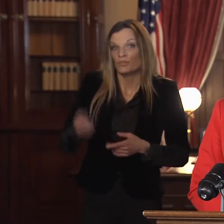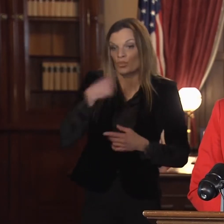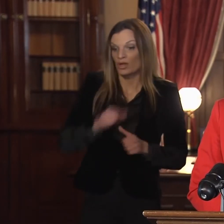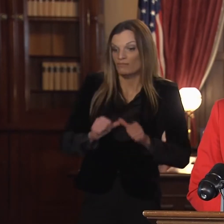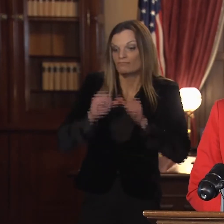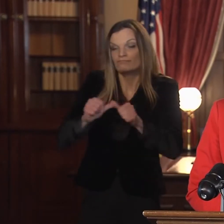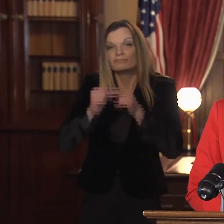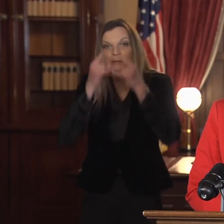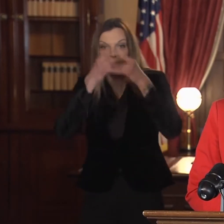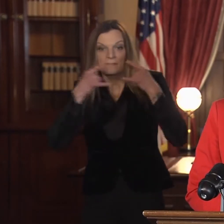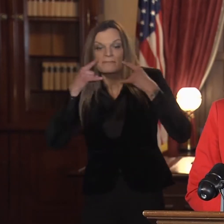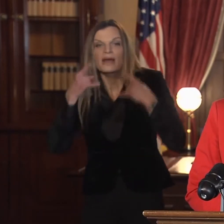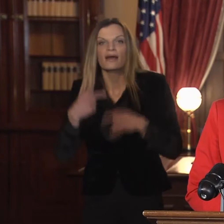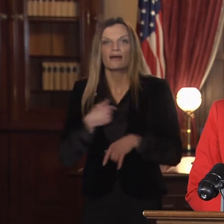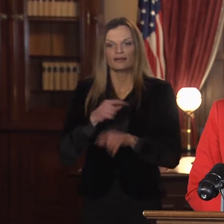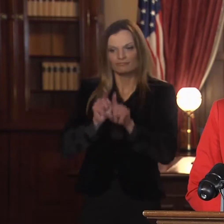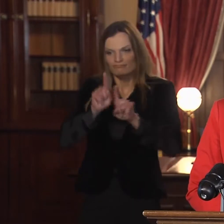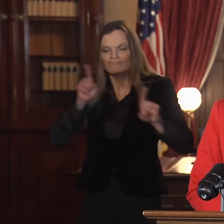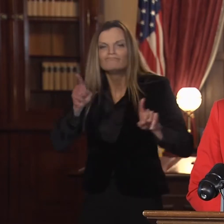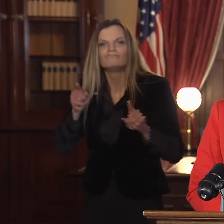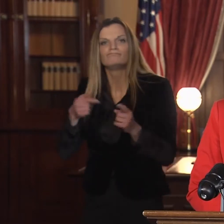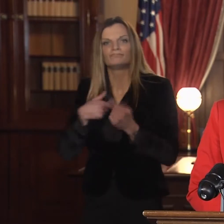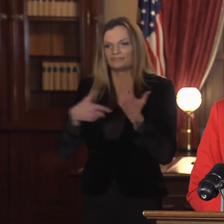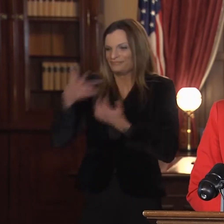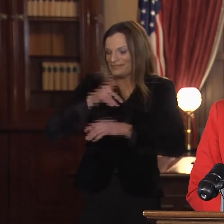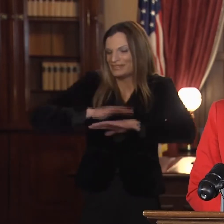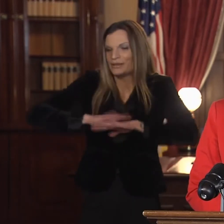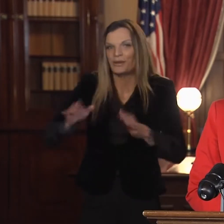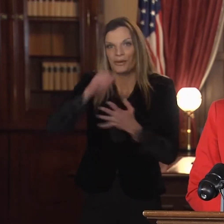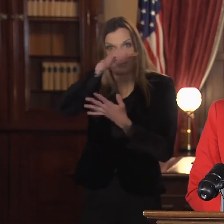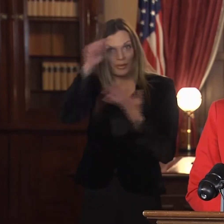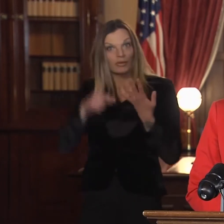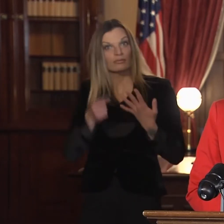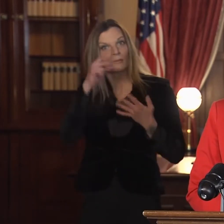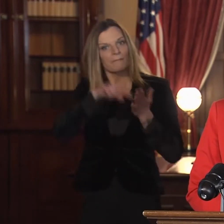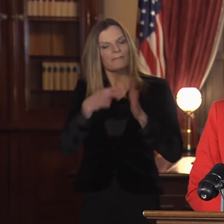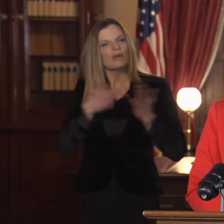AND YOUR HROD ONESALITY RISK. LIKE I SAID MANY TIMES EACH TIME